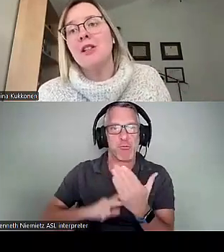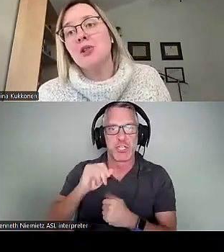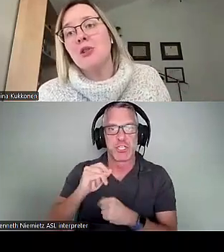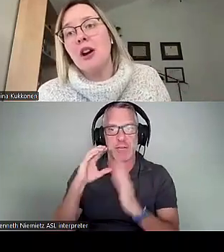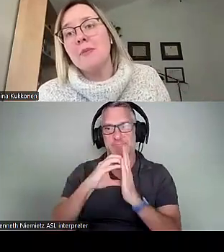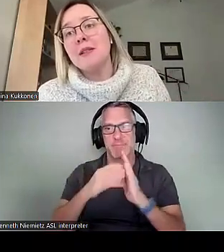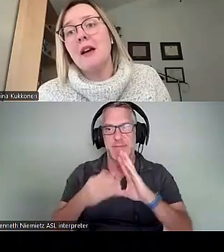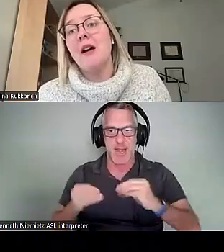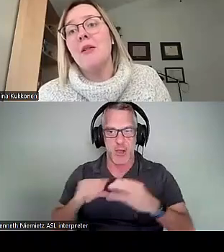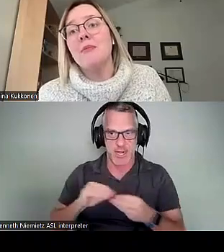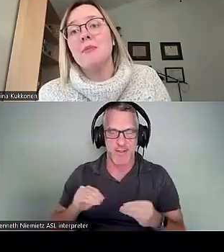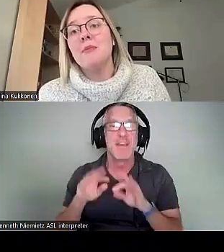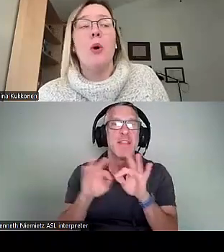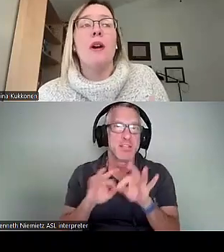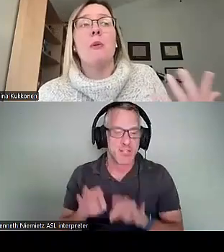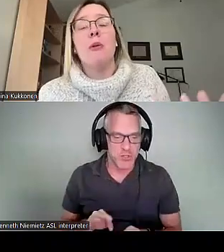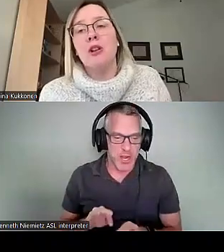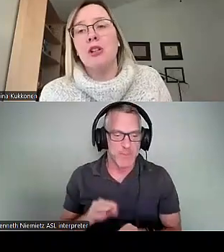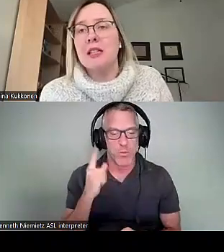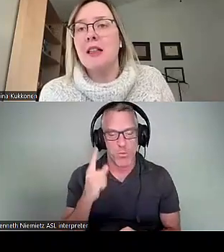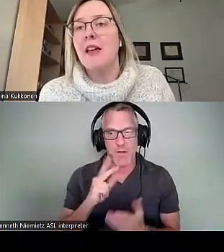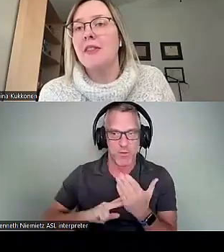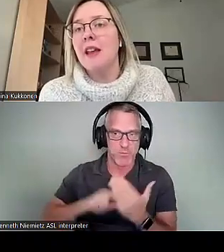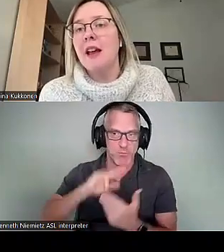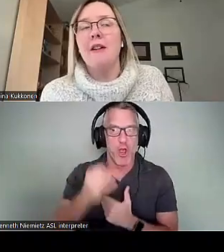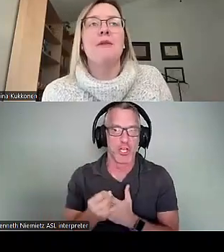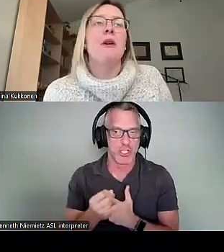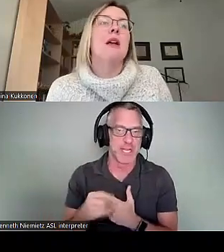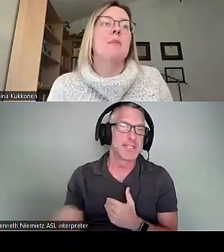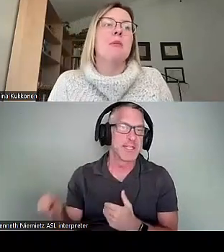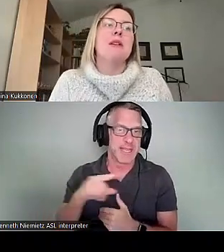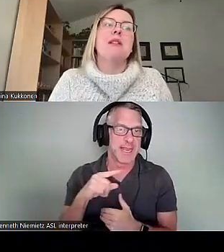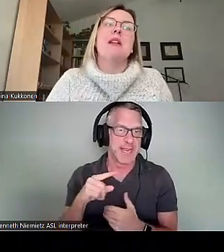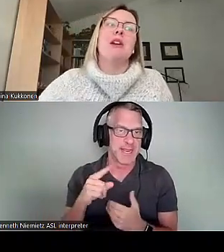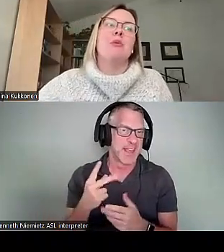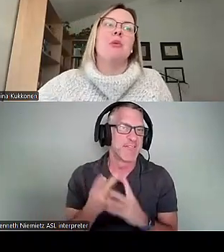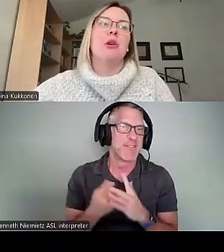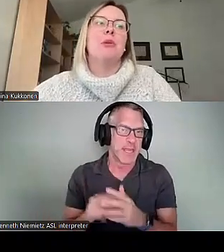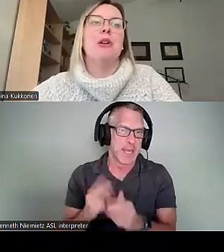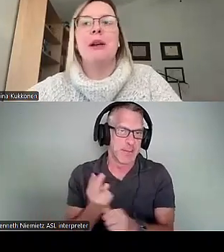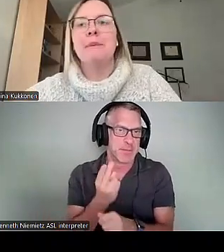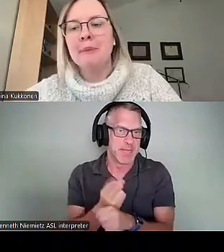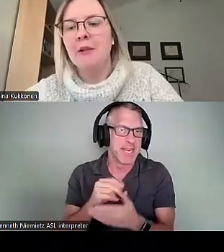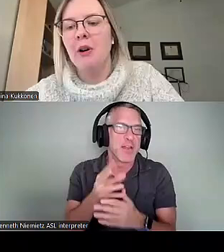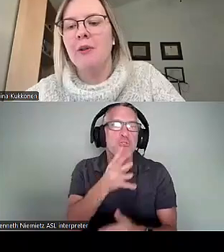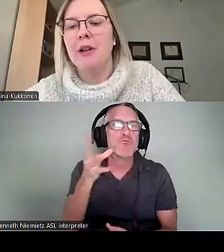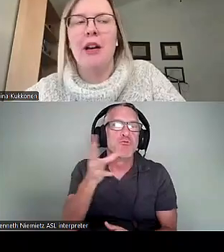that describes one of the projects that they have implemented in a rural community involving